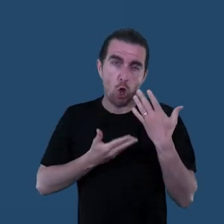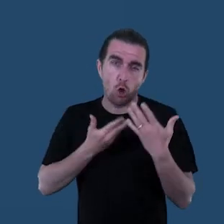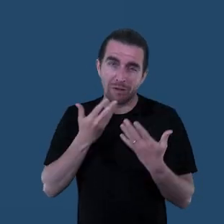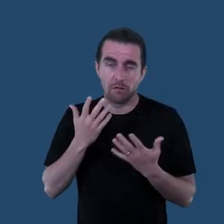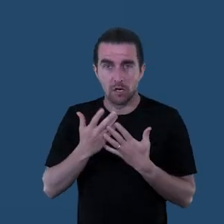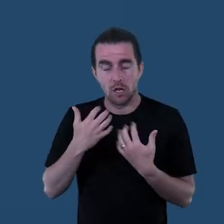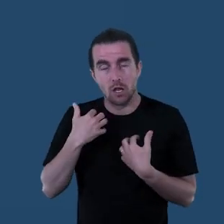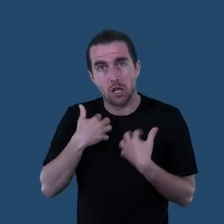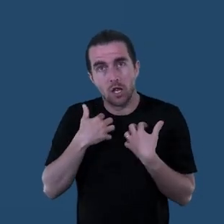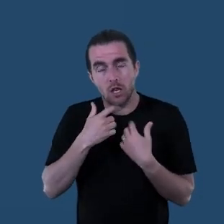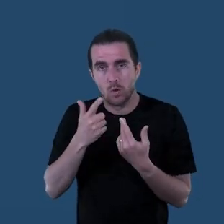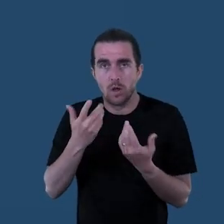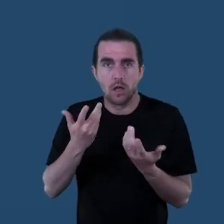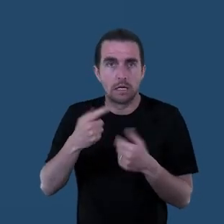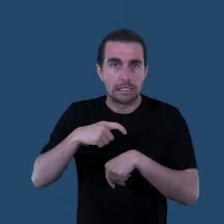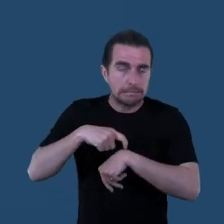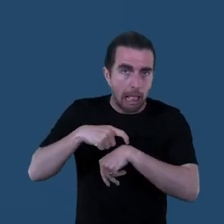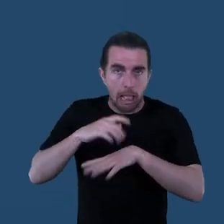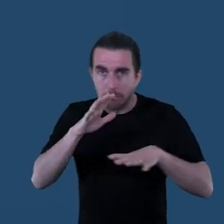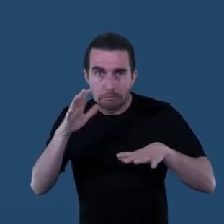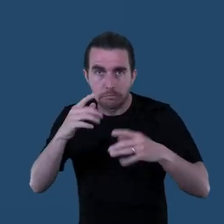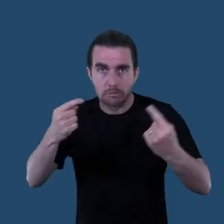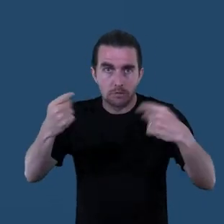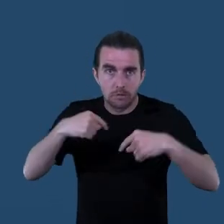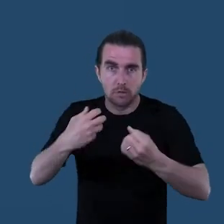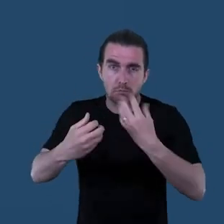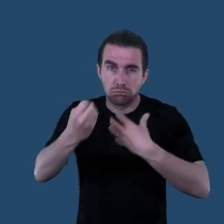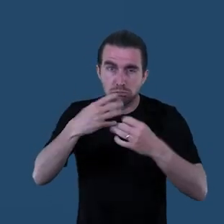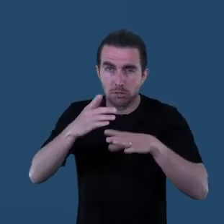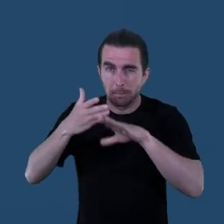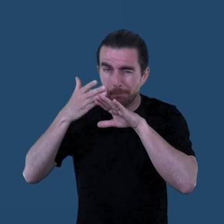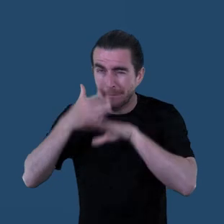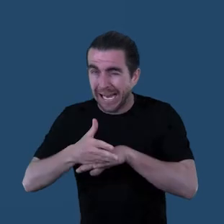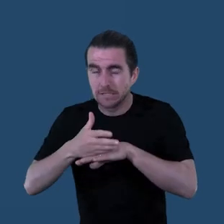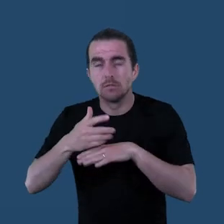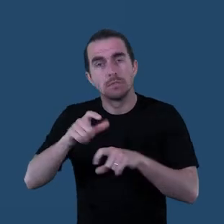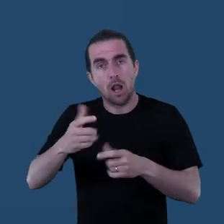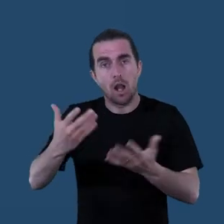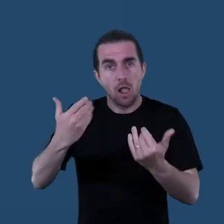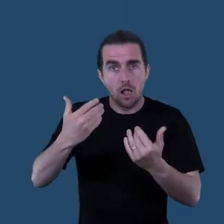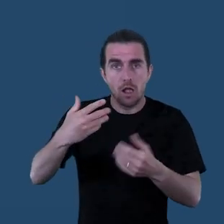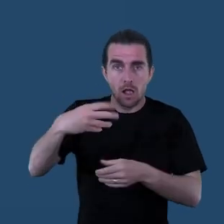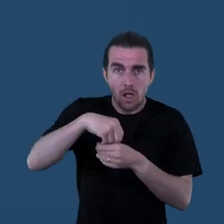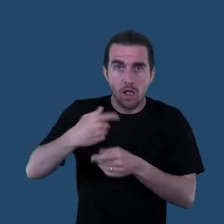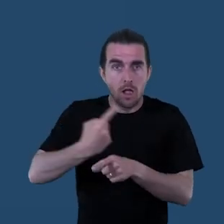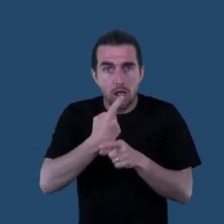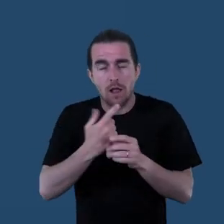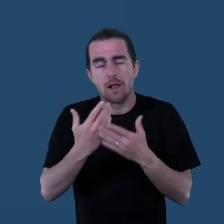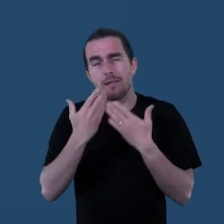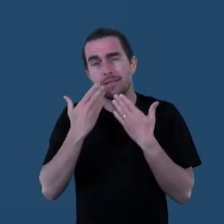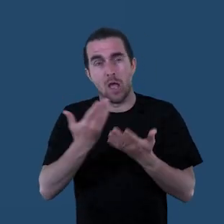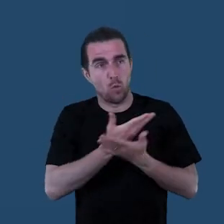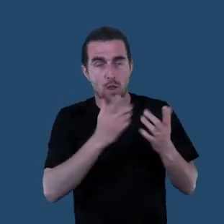and it's been really great of you to give up your busy days to come and talk with me and to talk to all of our viewers